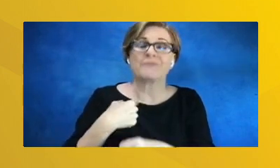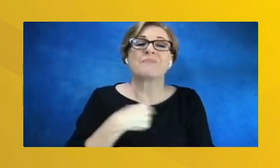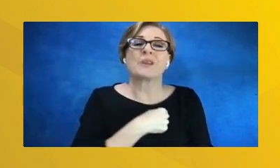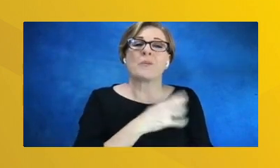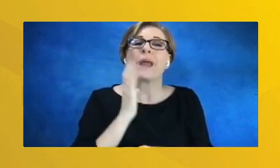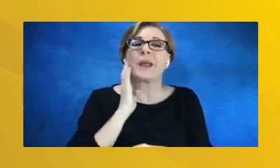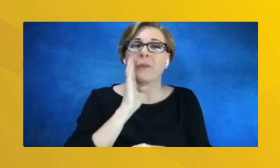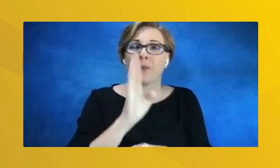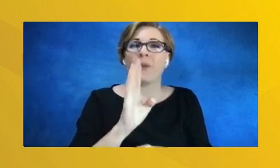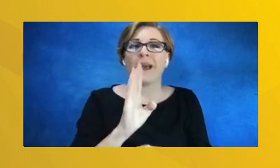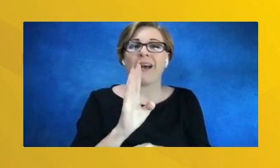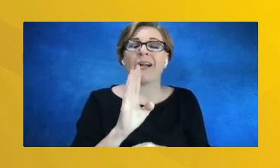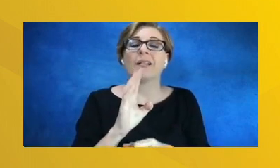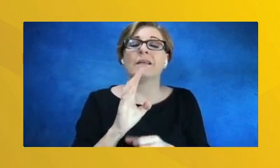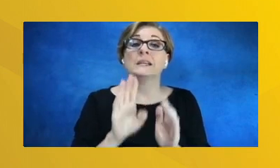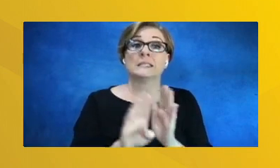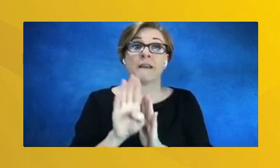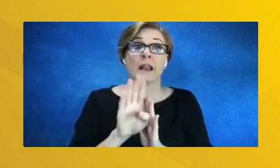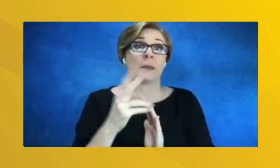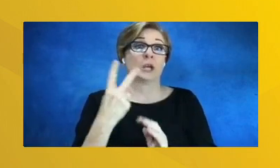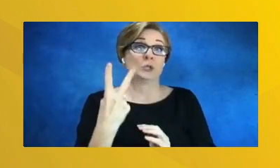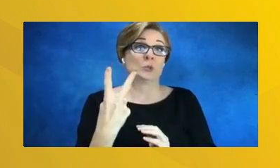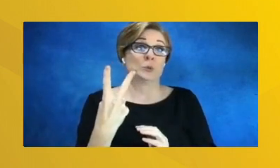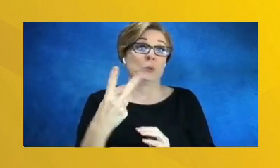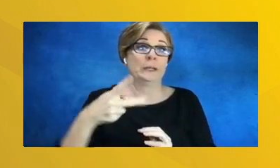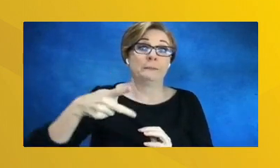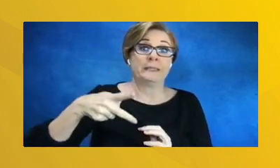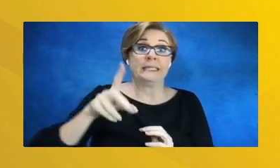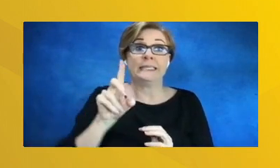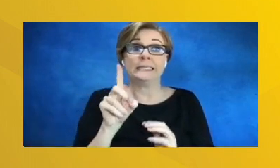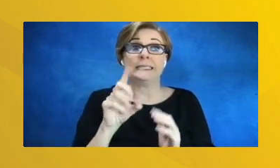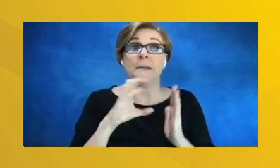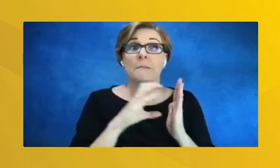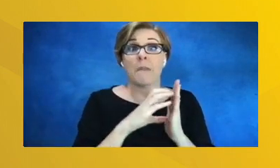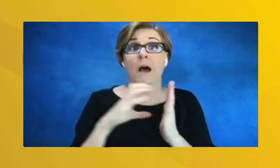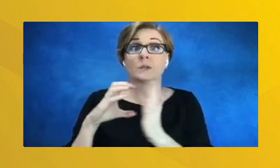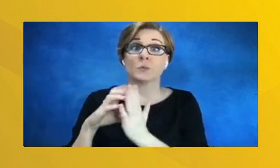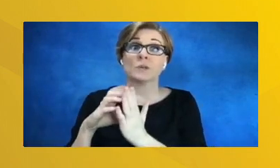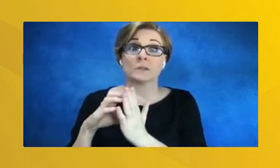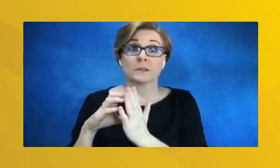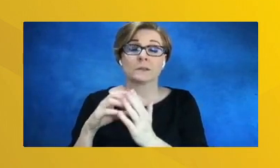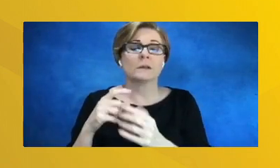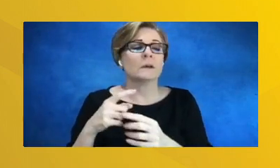modules based off of the focus group's interest on this list.